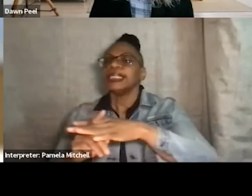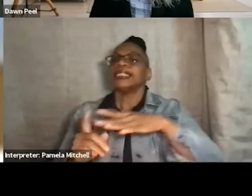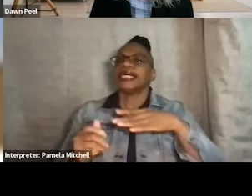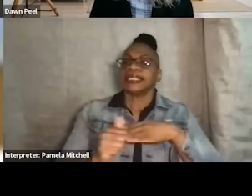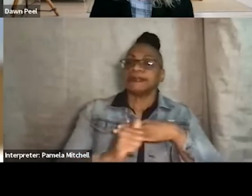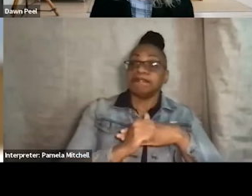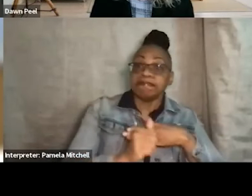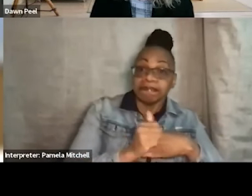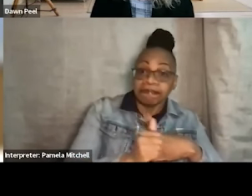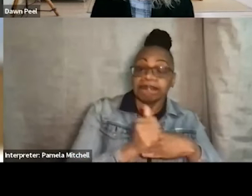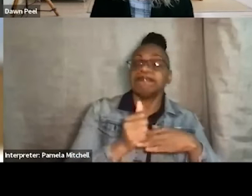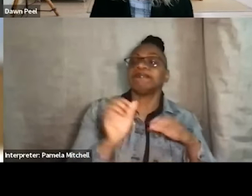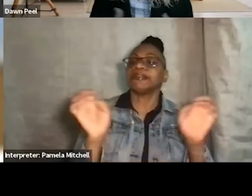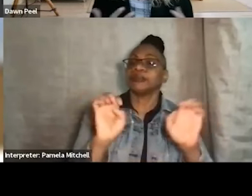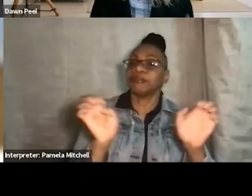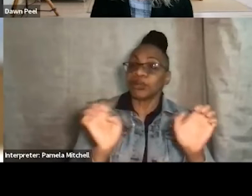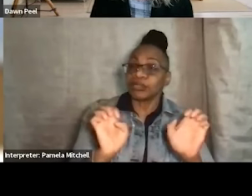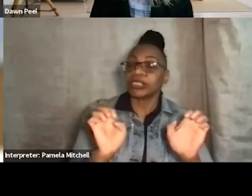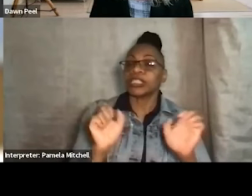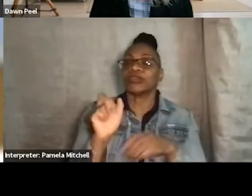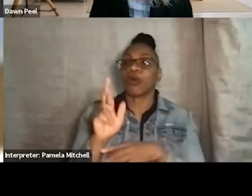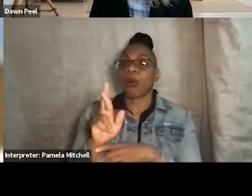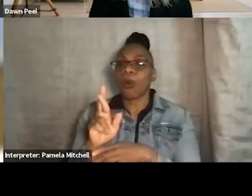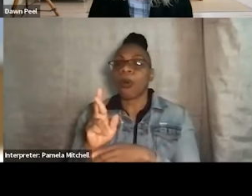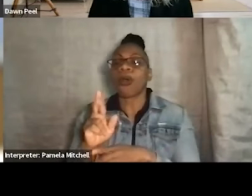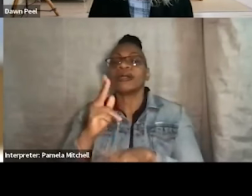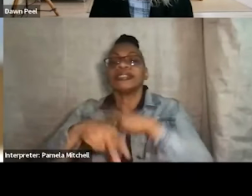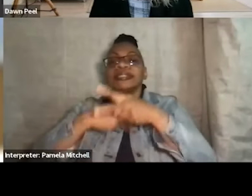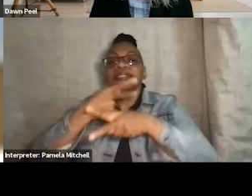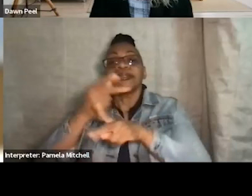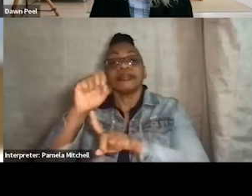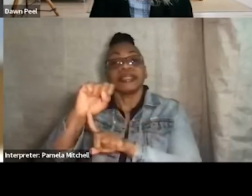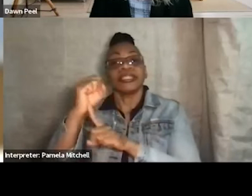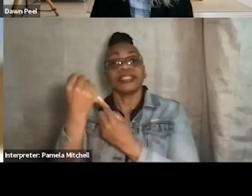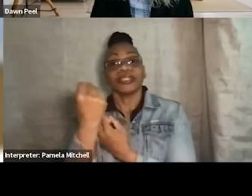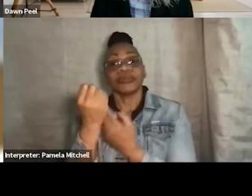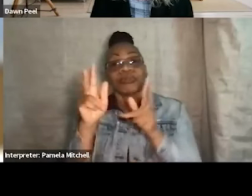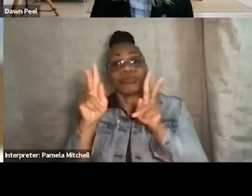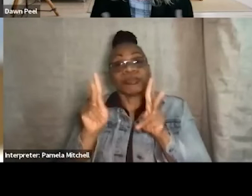or imminent types of situations where an individual or someone else